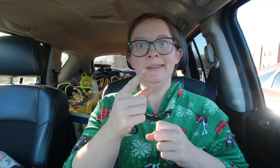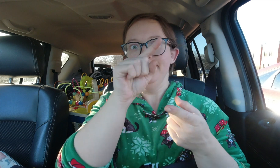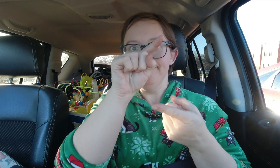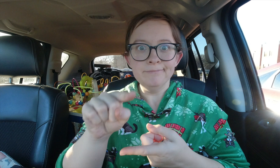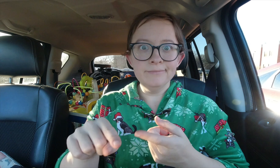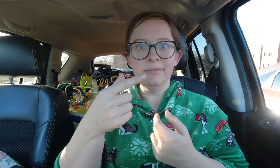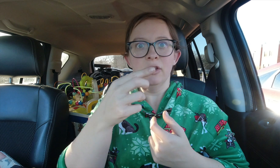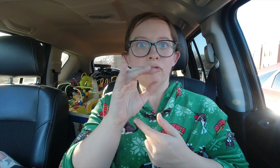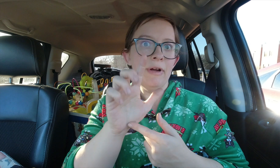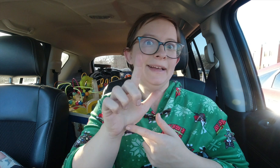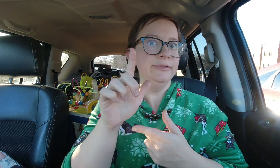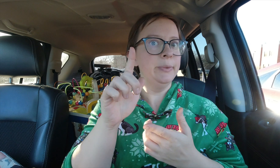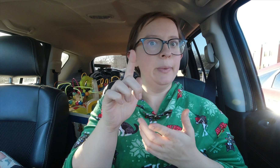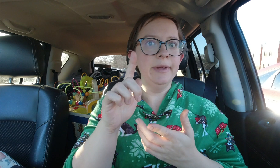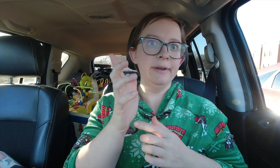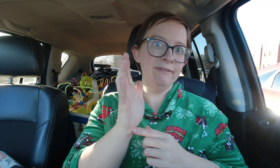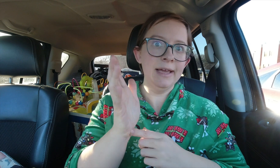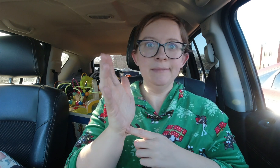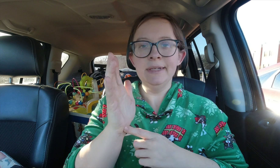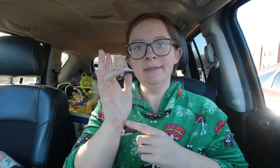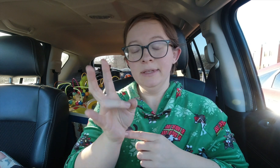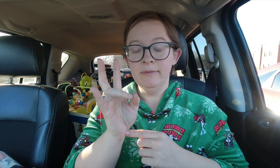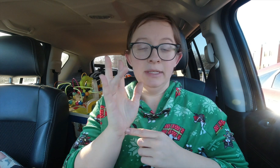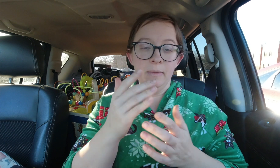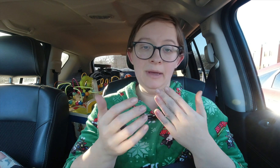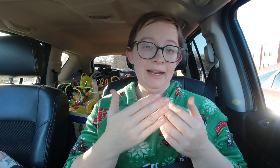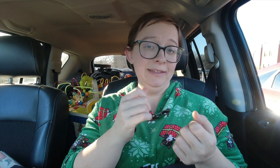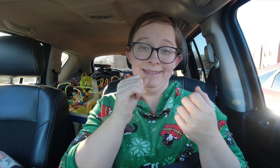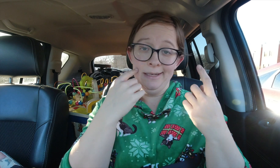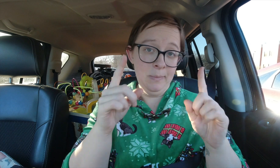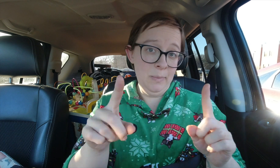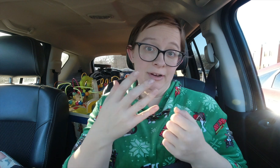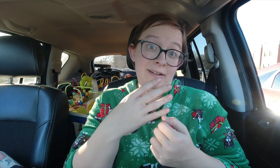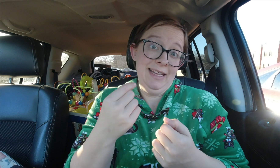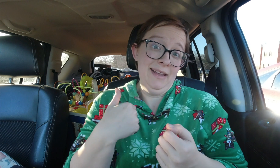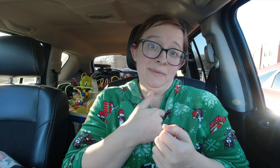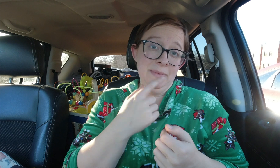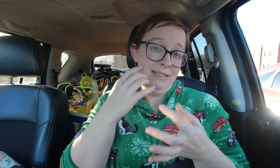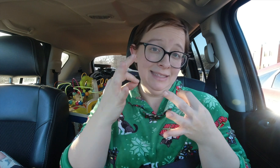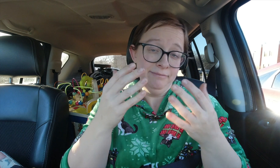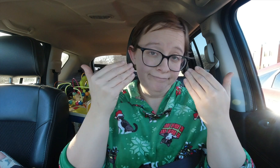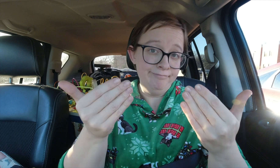We did try using the gradual you know five minutes of... a minute whatever and that didn't work for us.